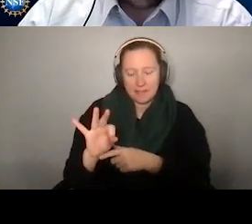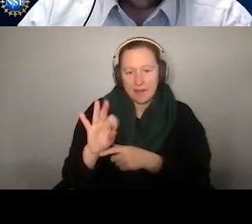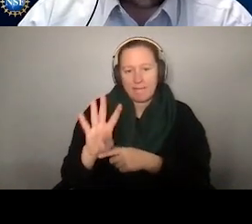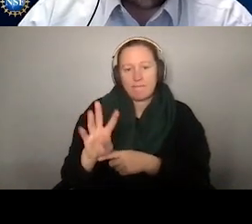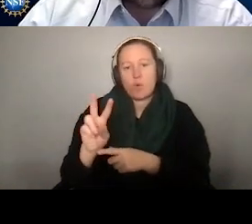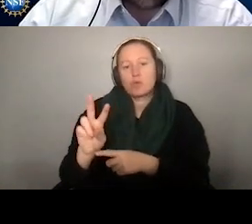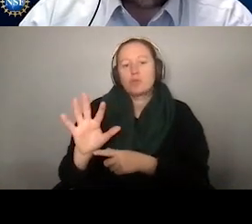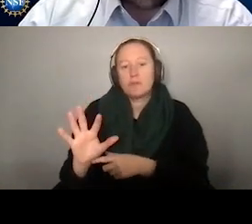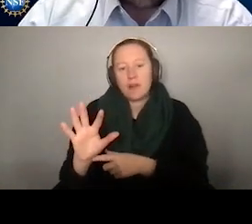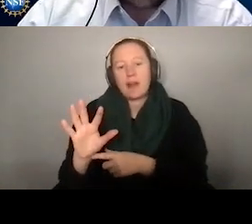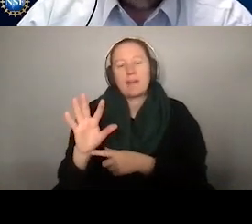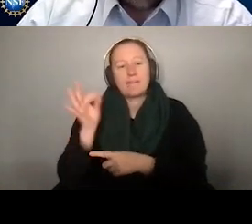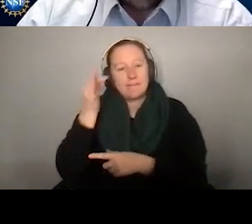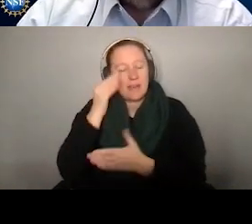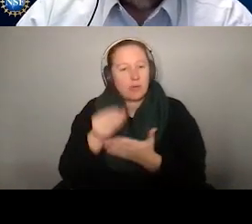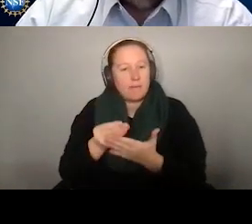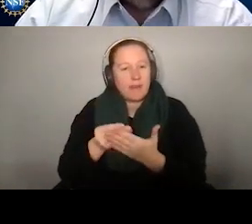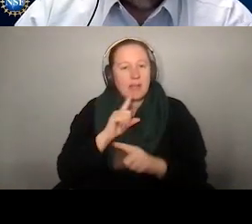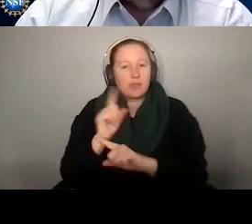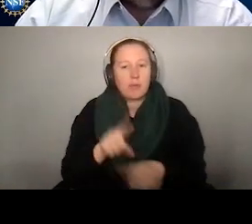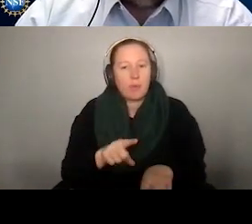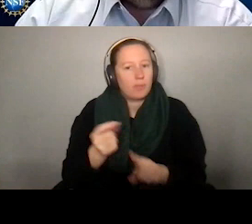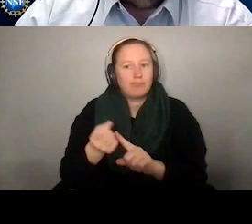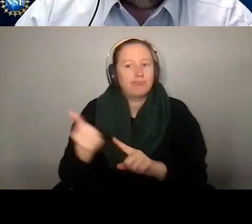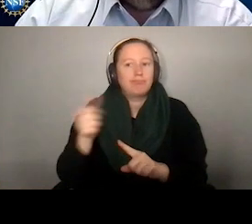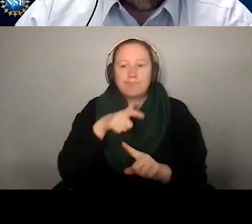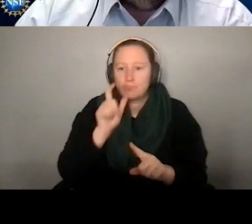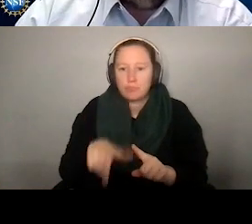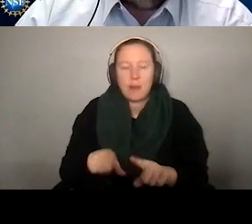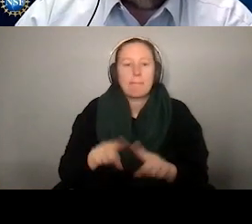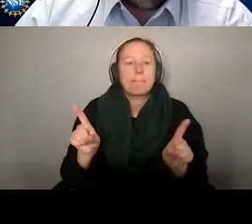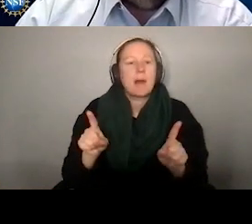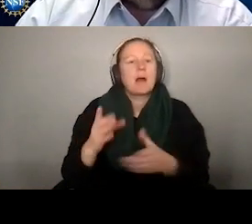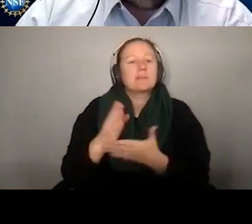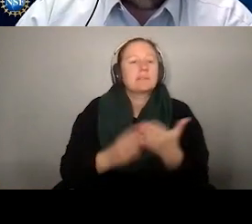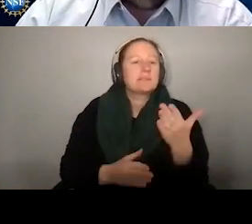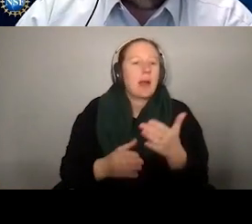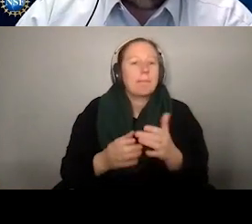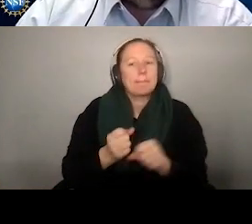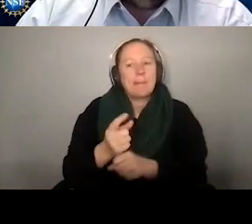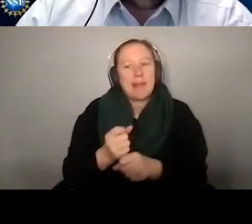Federal financial report, but there are a few annual reporting initiatives that we require from